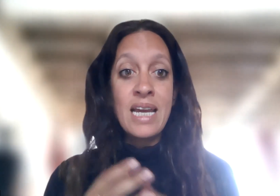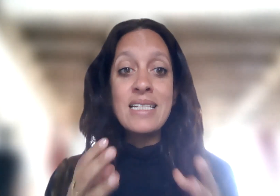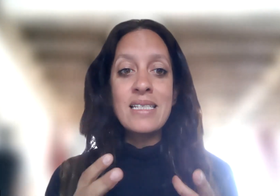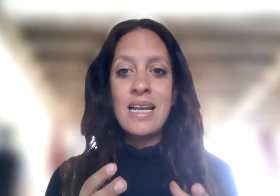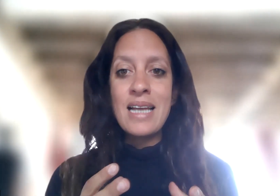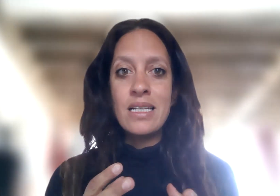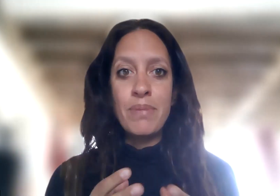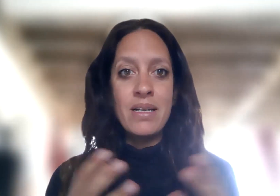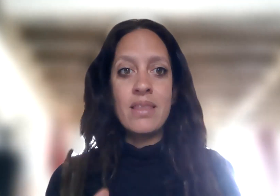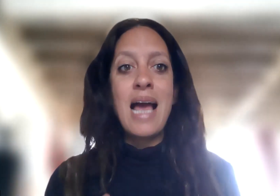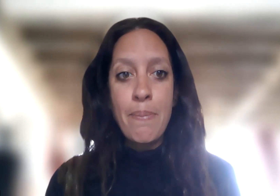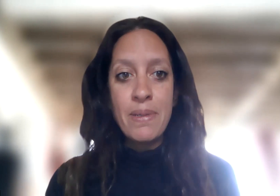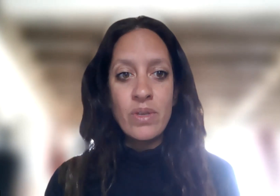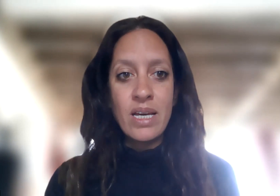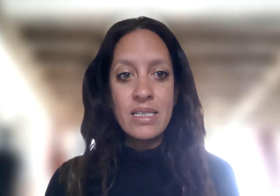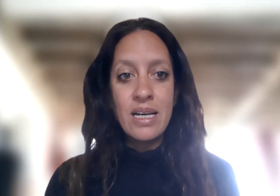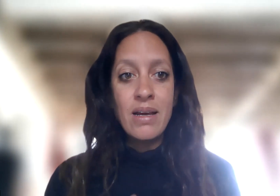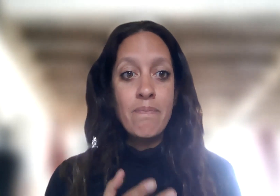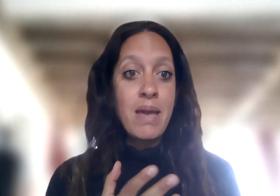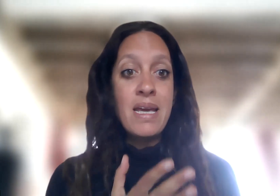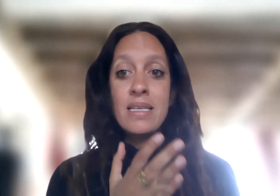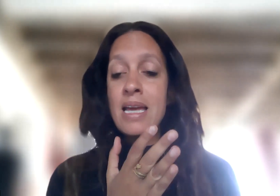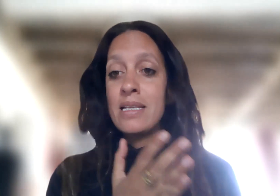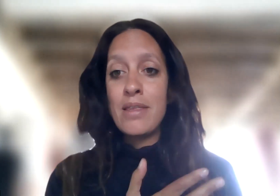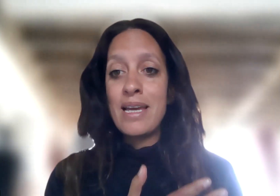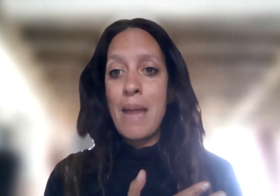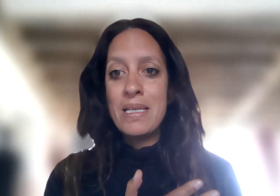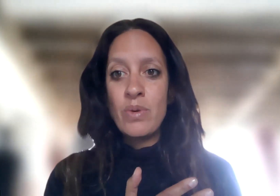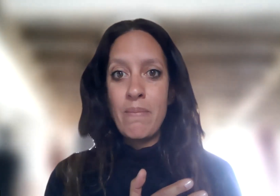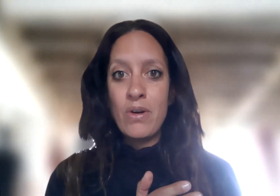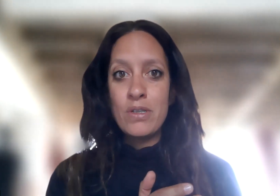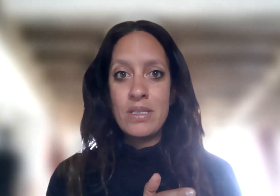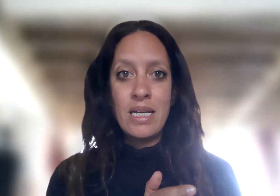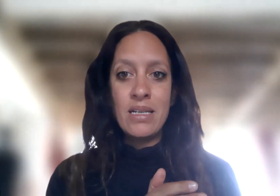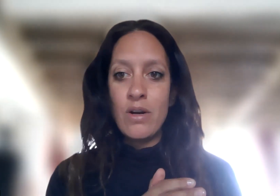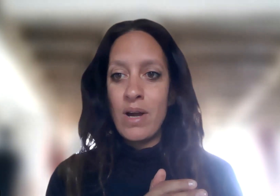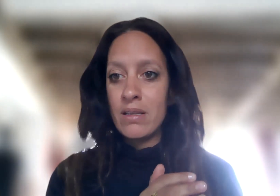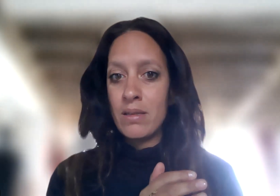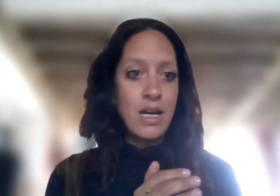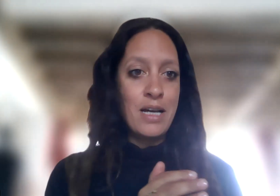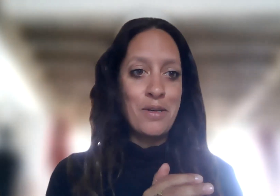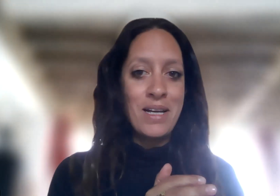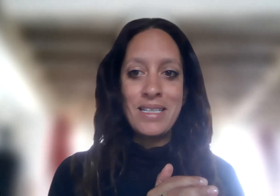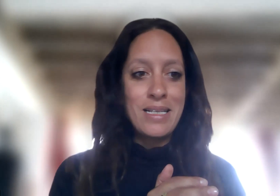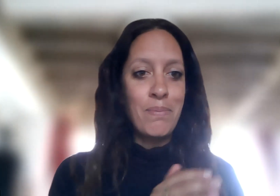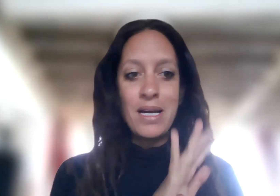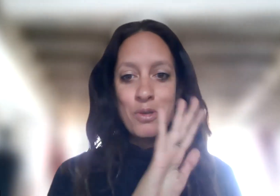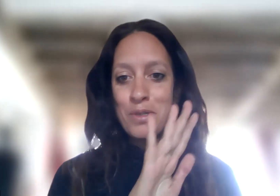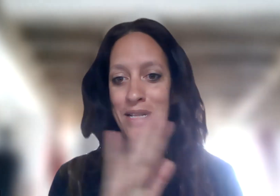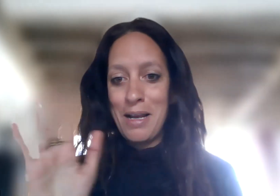. So we found from speaking to colleagues in many different countries that data is collected but nothing